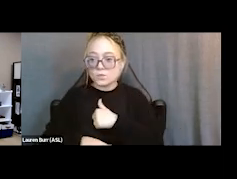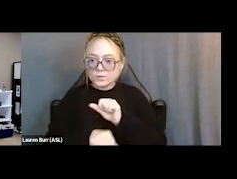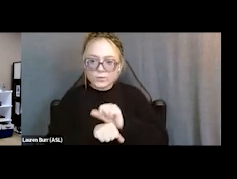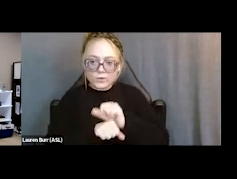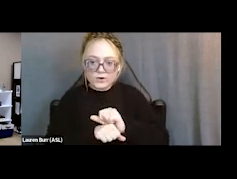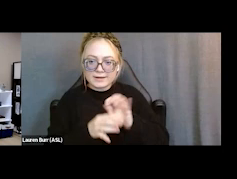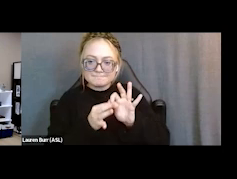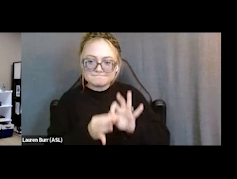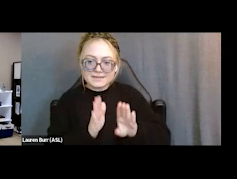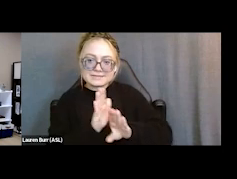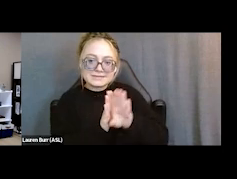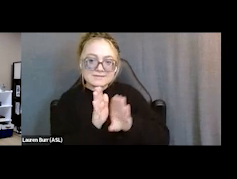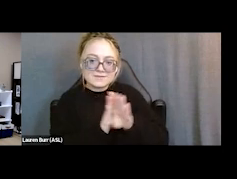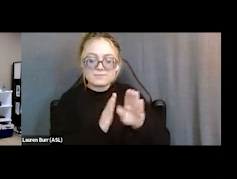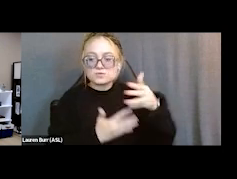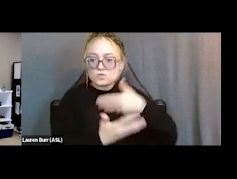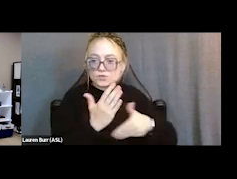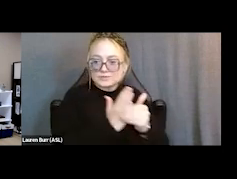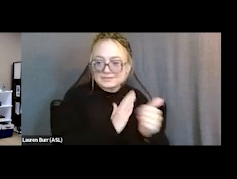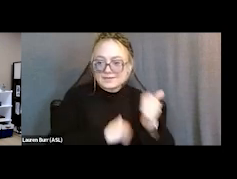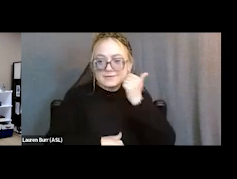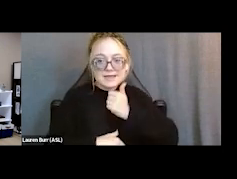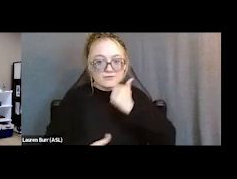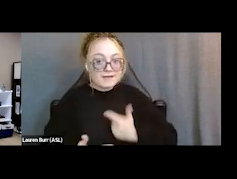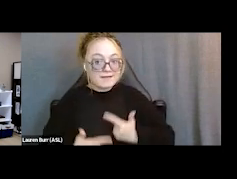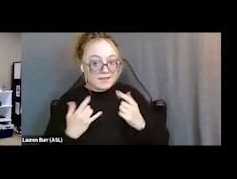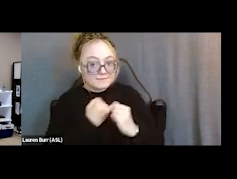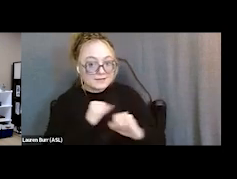or daily living skills or whatever it is that they really need.